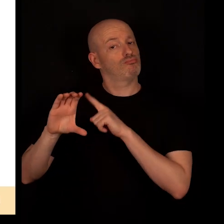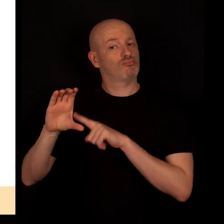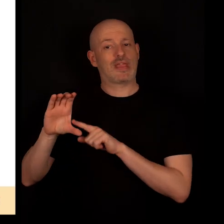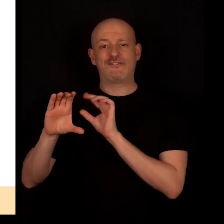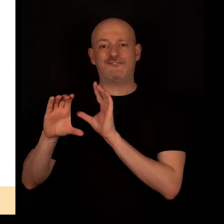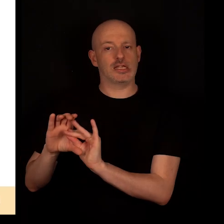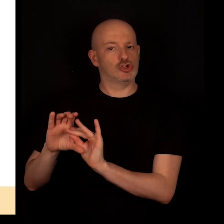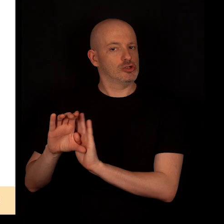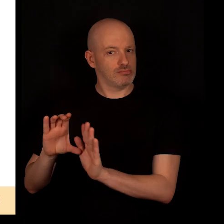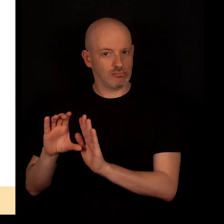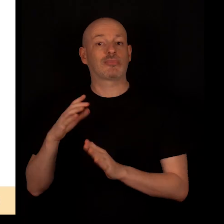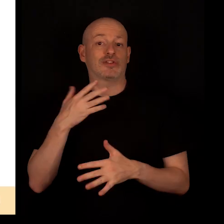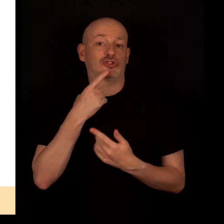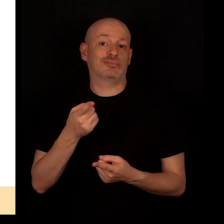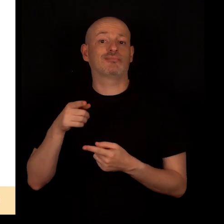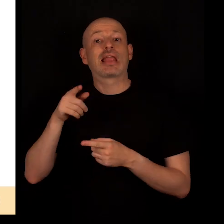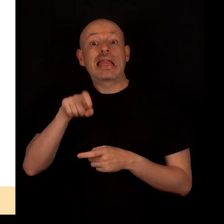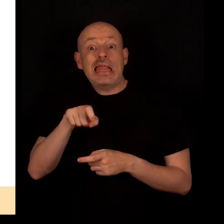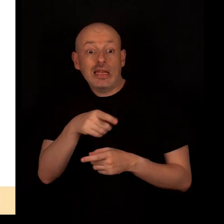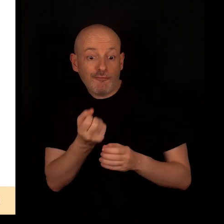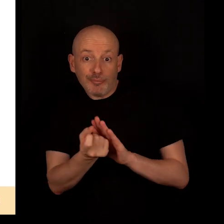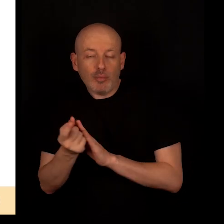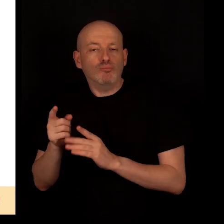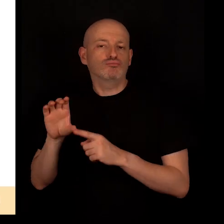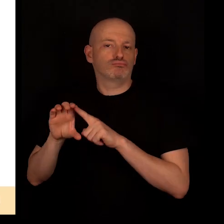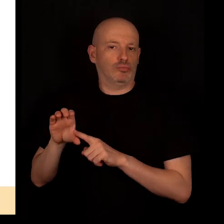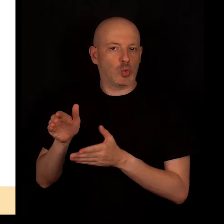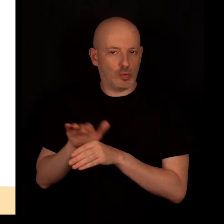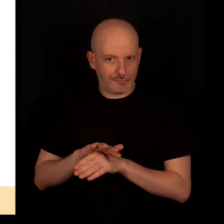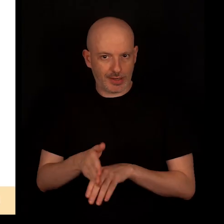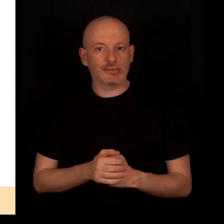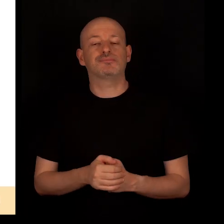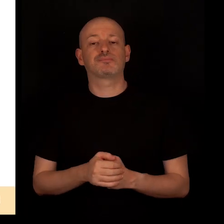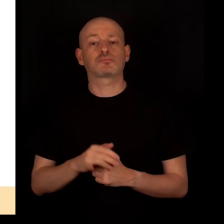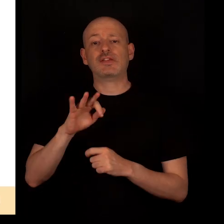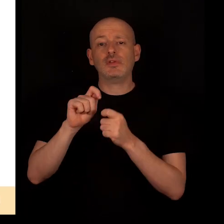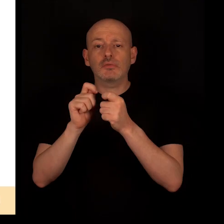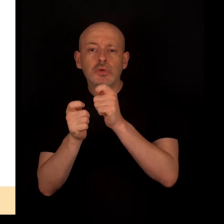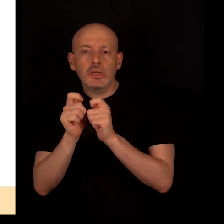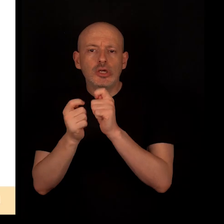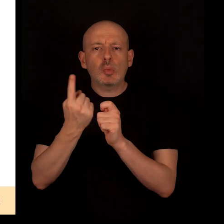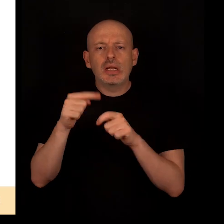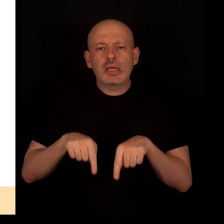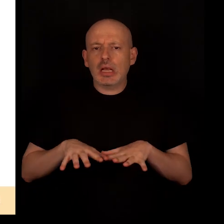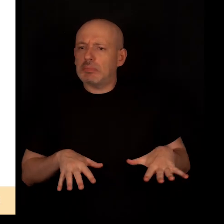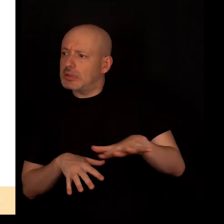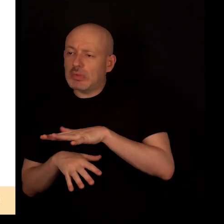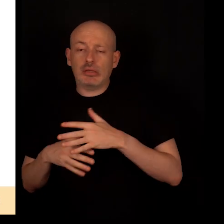This is a fixed amount, as I said, to use for any needs you might have. Maybe you need to change something in your premises